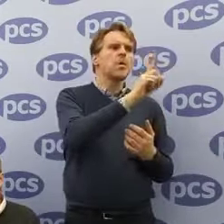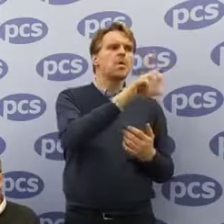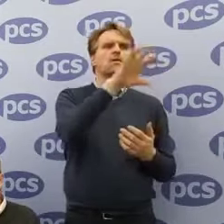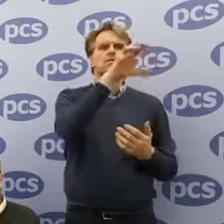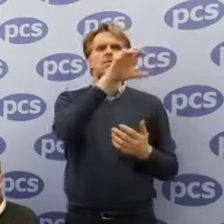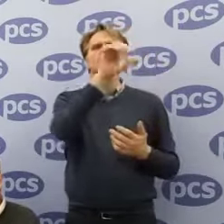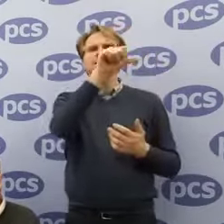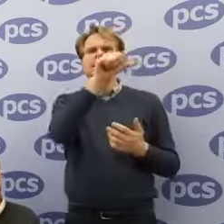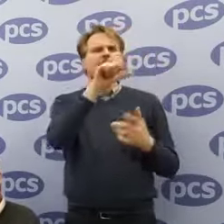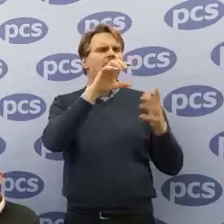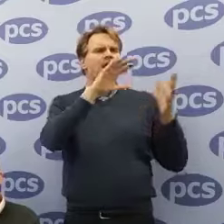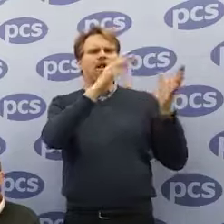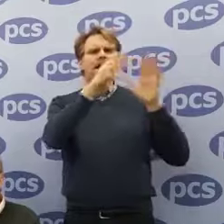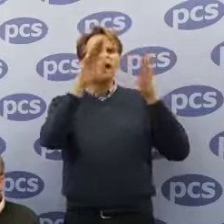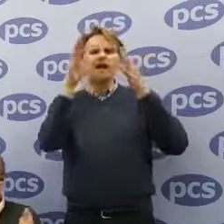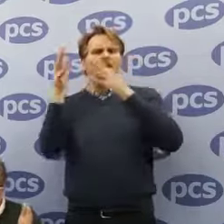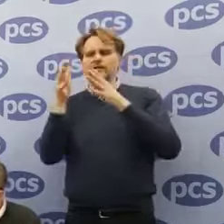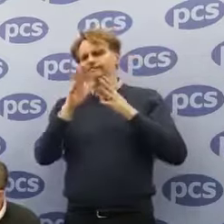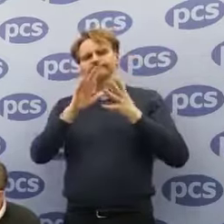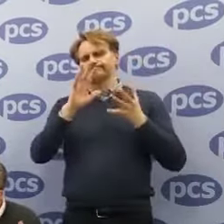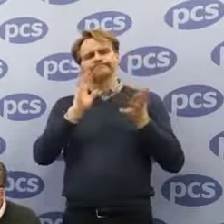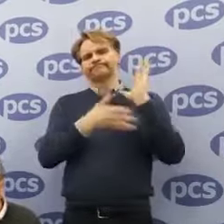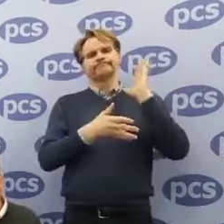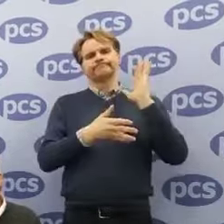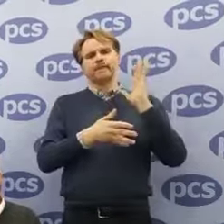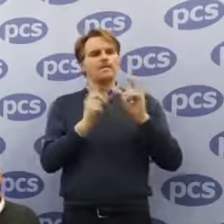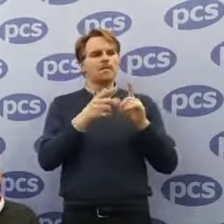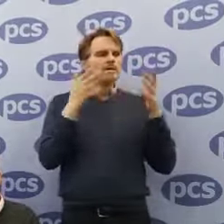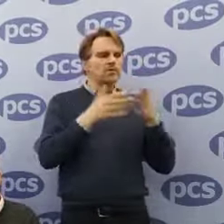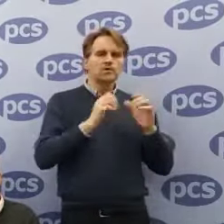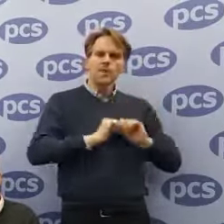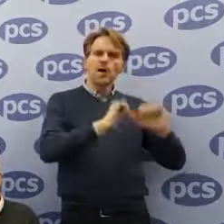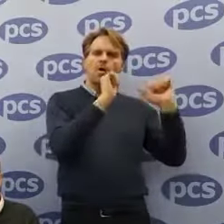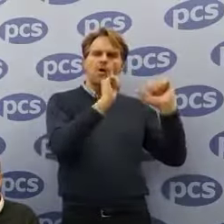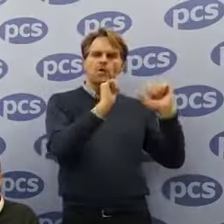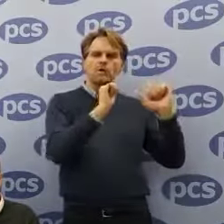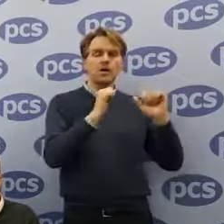everybody will just focus on their own particular issues and the government